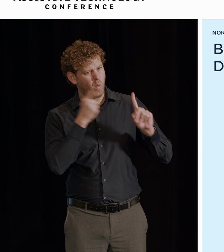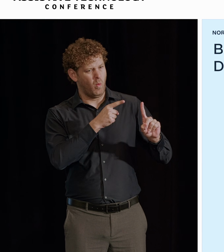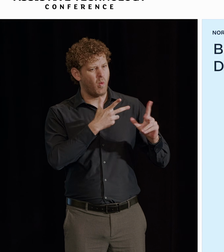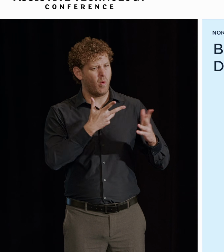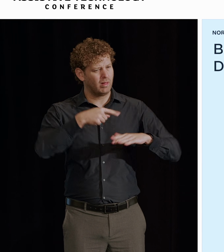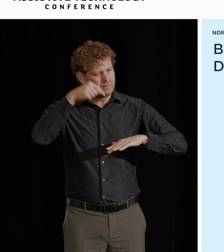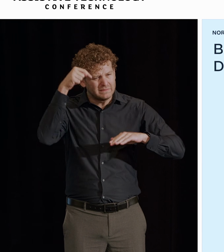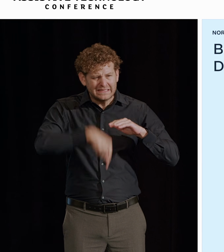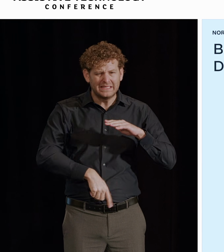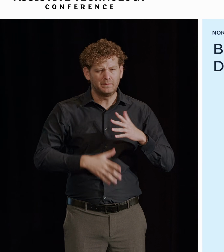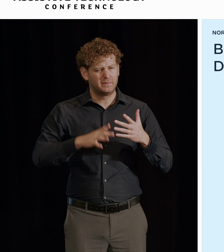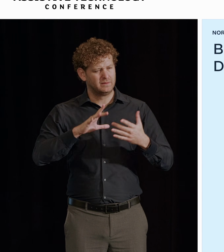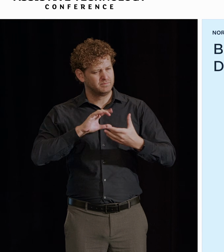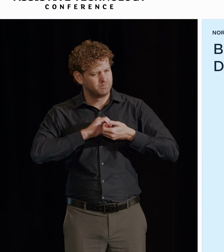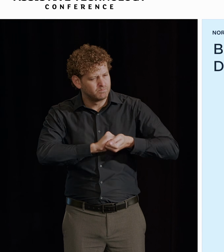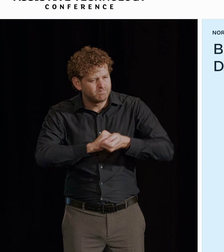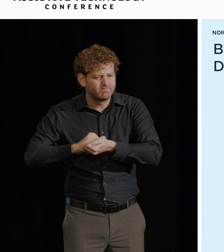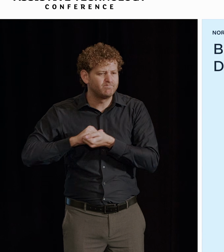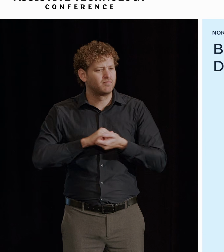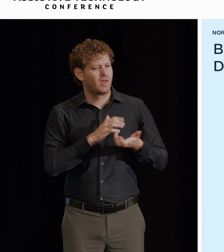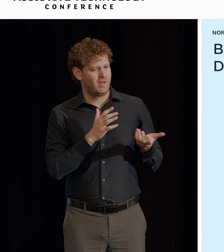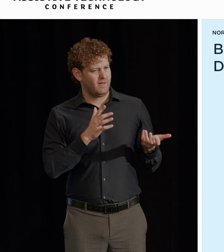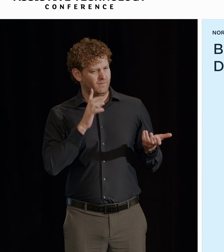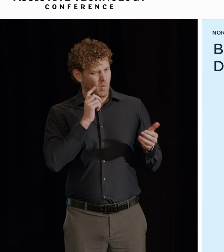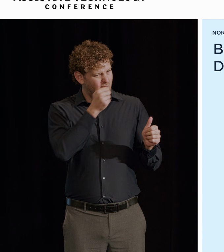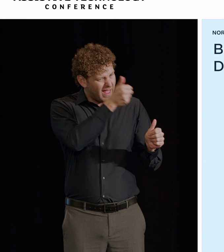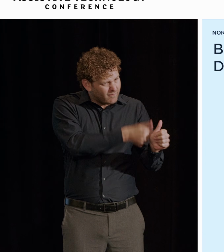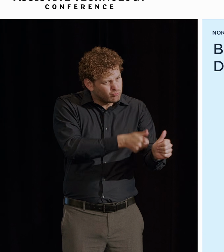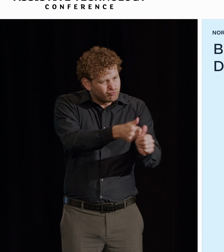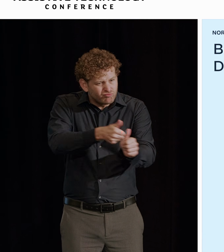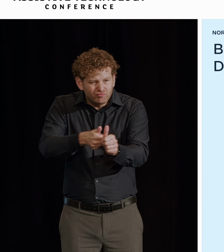And we're building for every disability cohort. So I wanted to be clear with that.